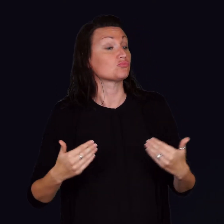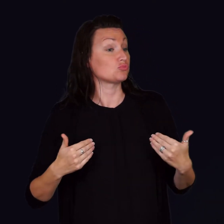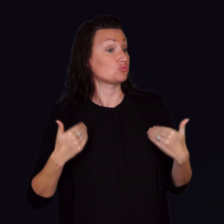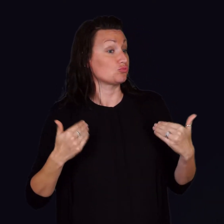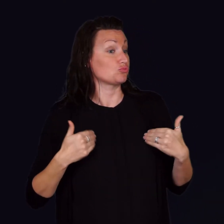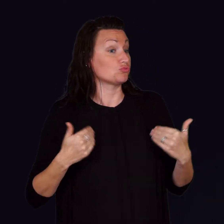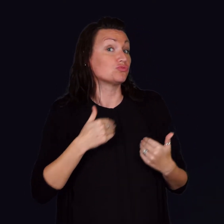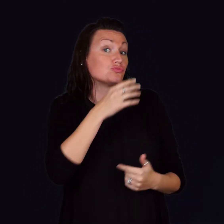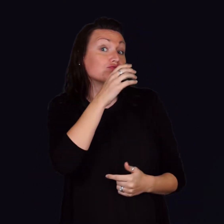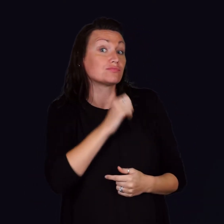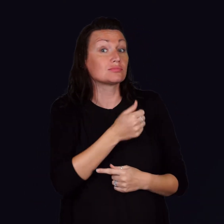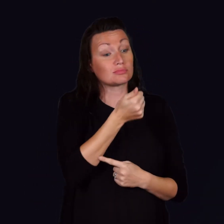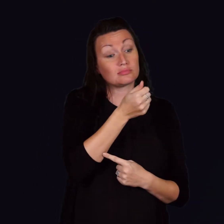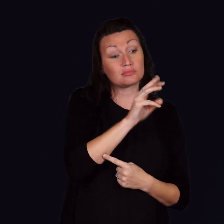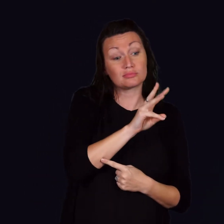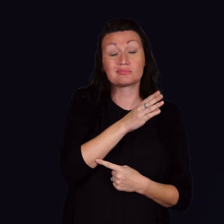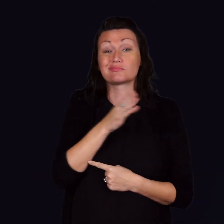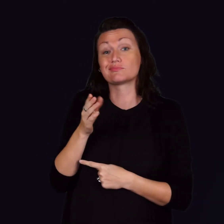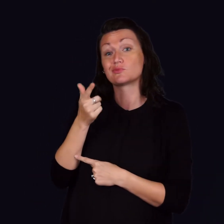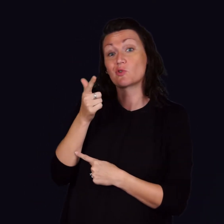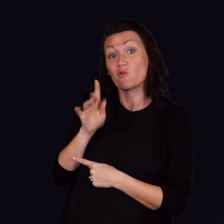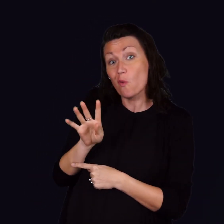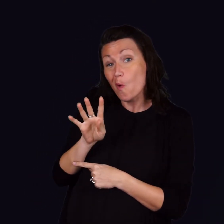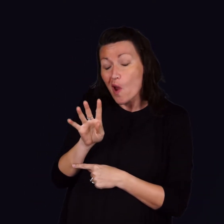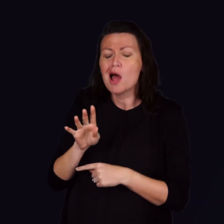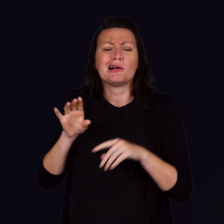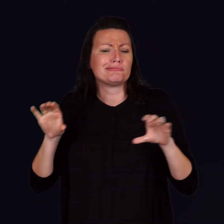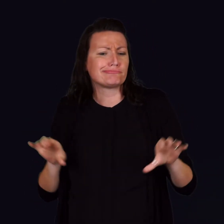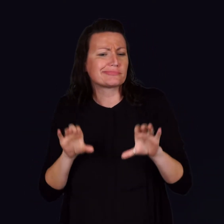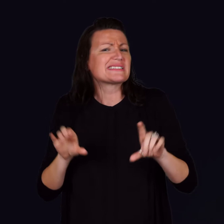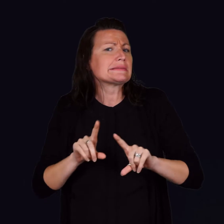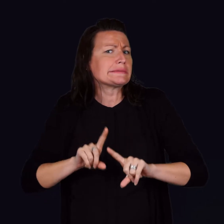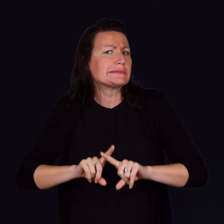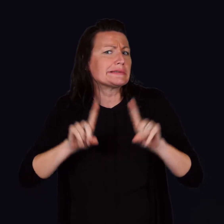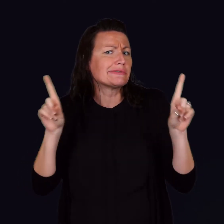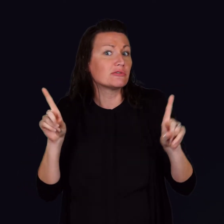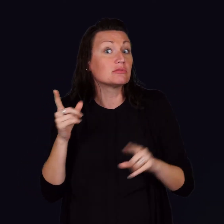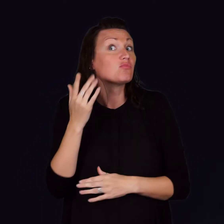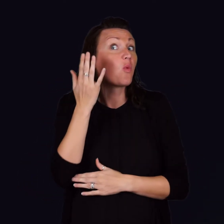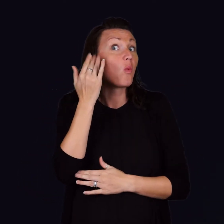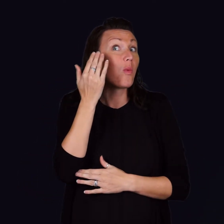Youth from 16-24 are treated differently,